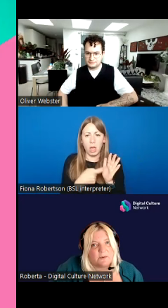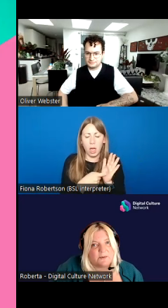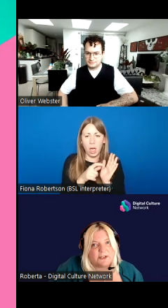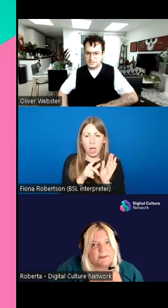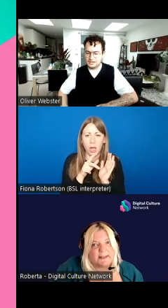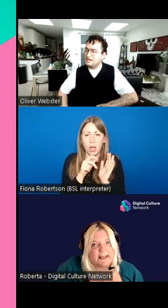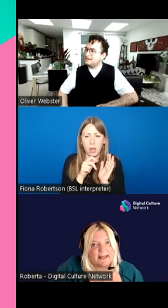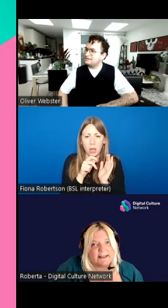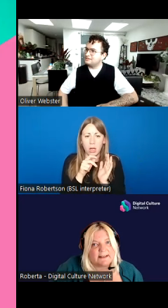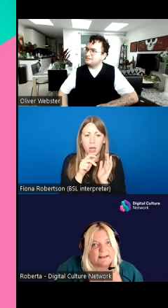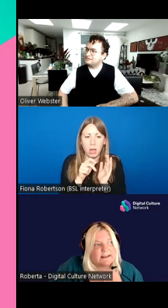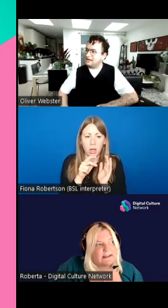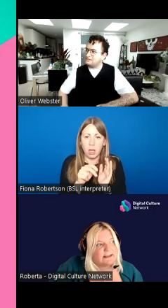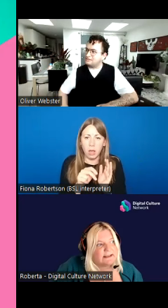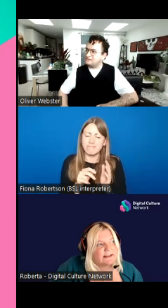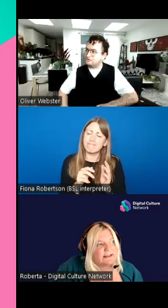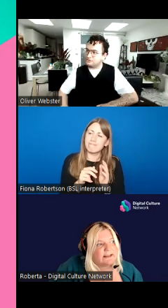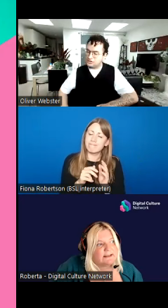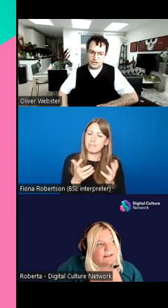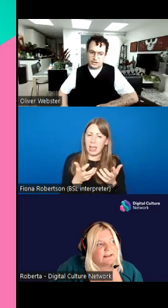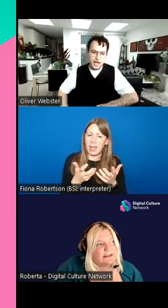What would you do in that case? Stuttering.